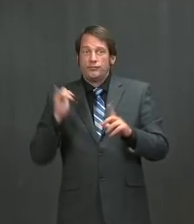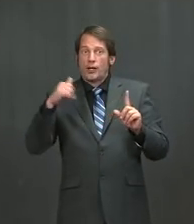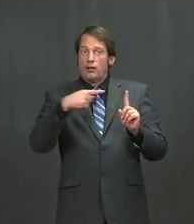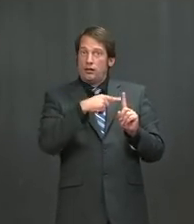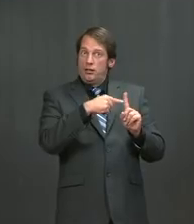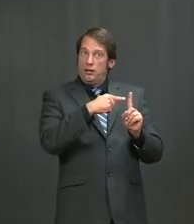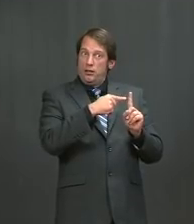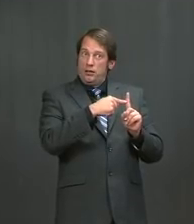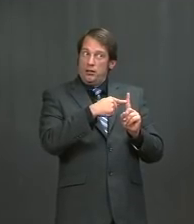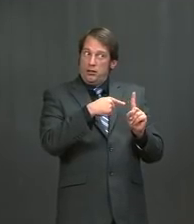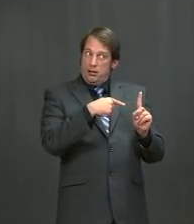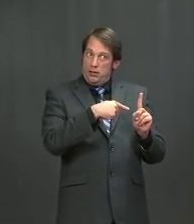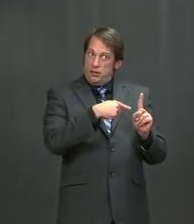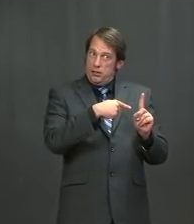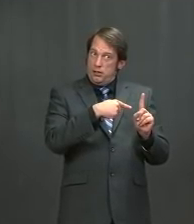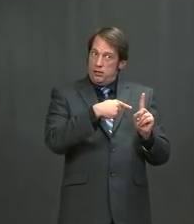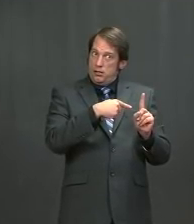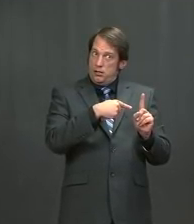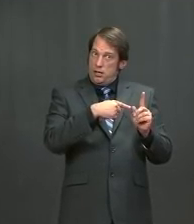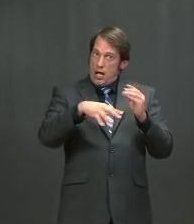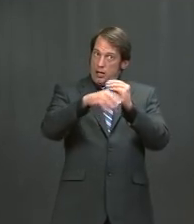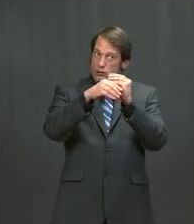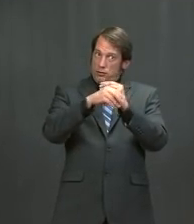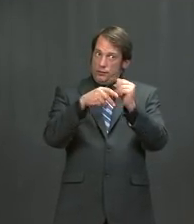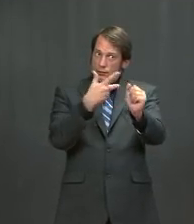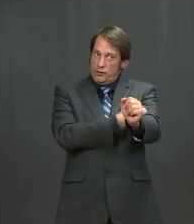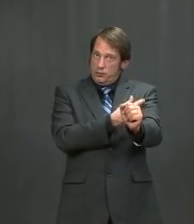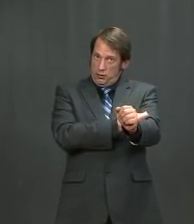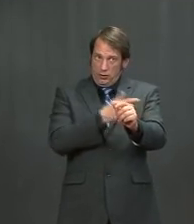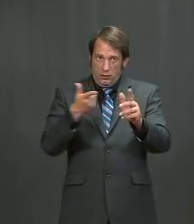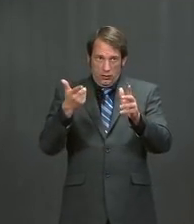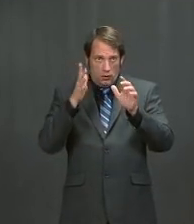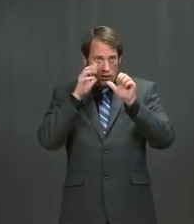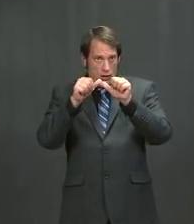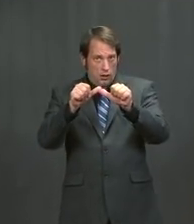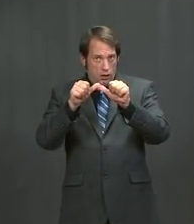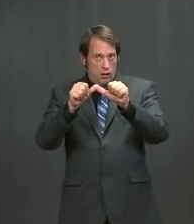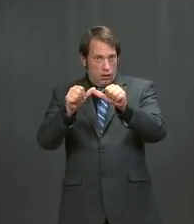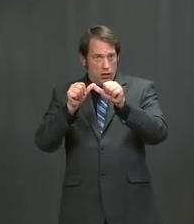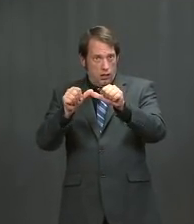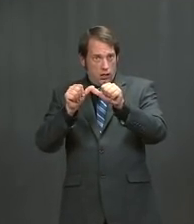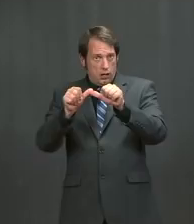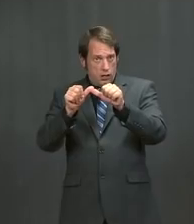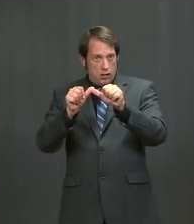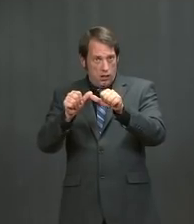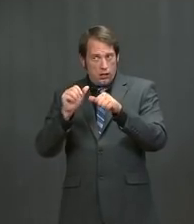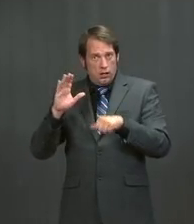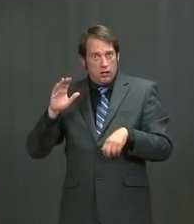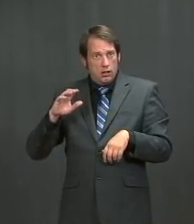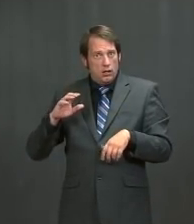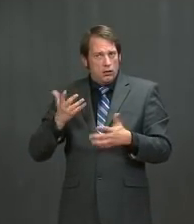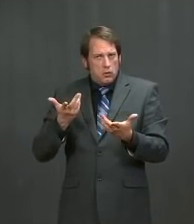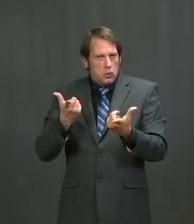Ms. Psaki: Well, companies are still -- are producing booster shots and options. They're being --